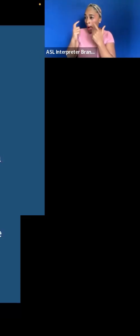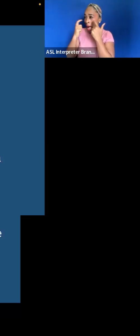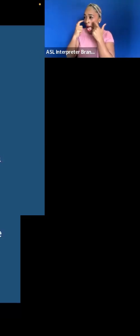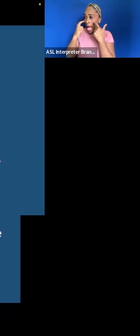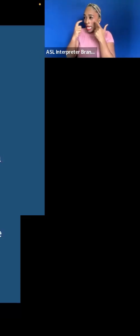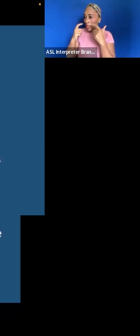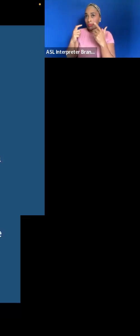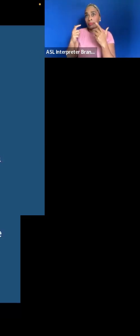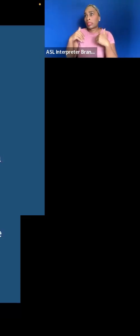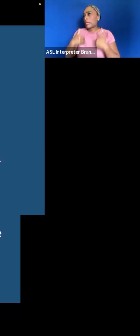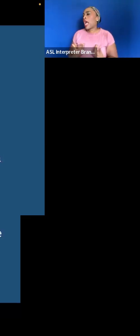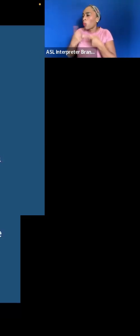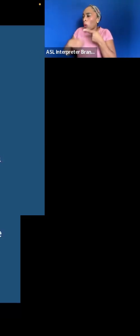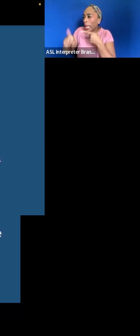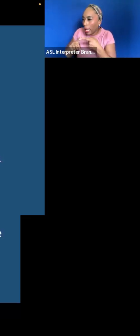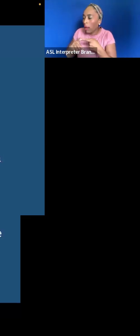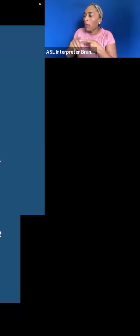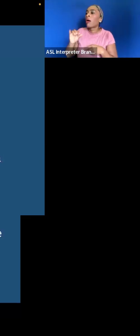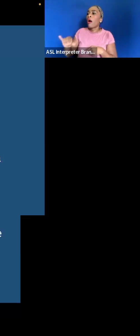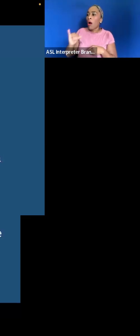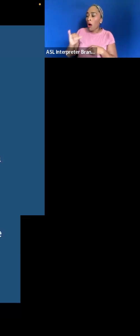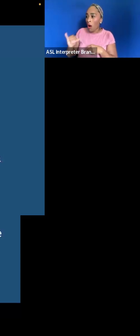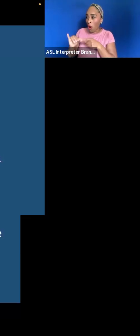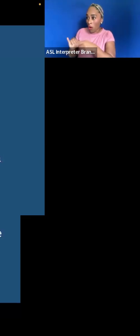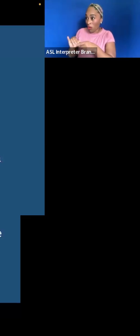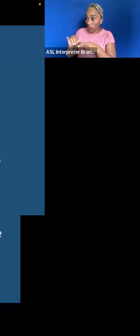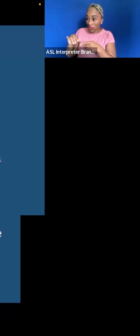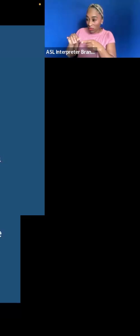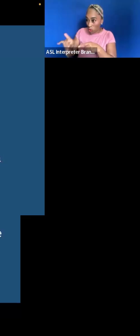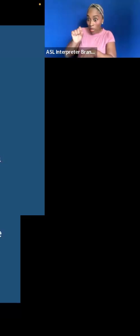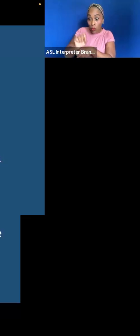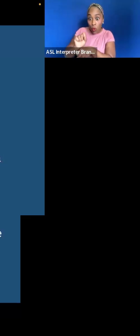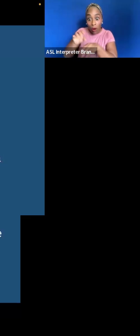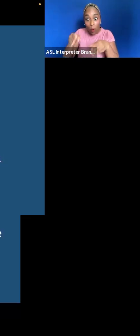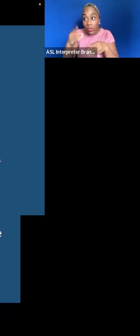How long can they generally work without needing to take a break for their eye fatigue?